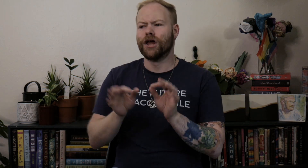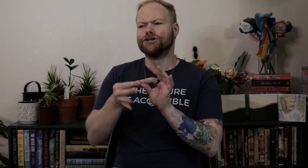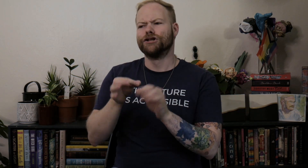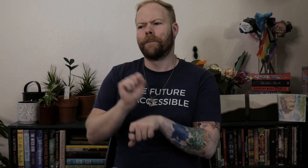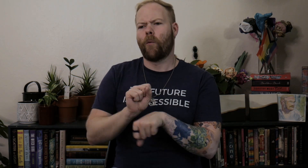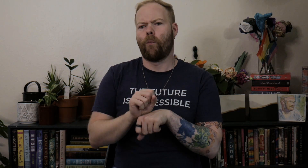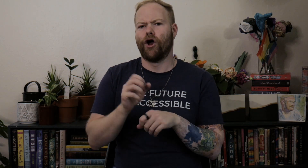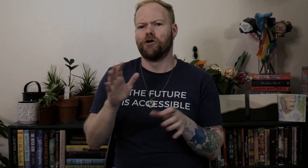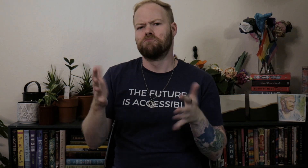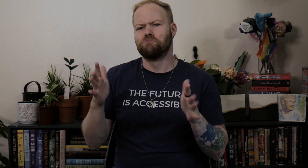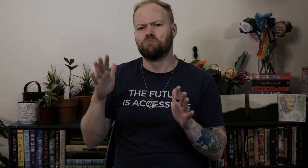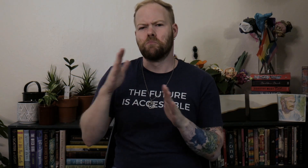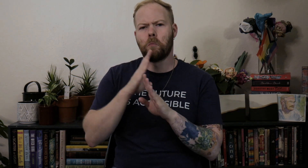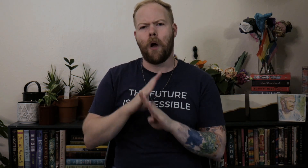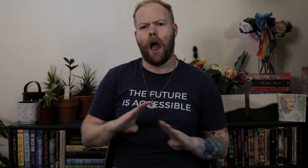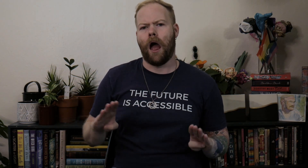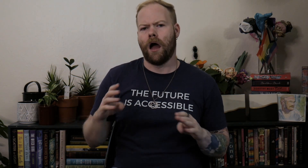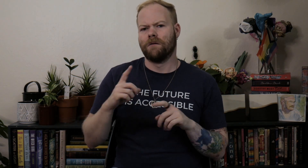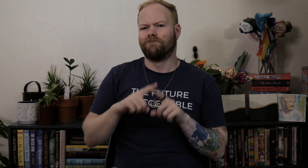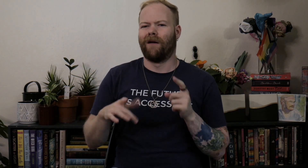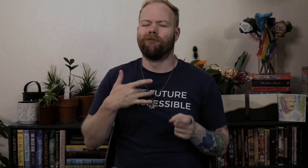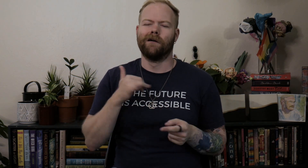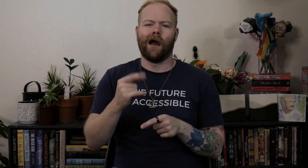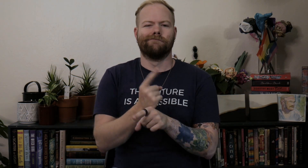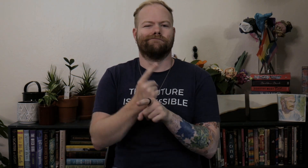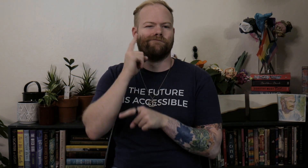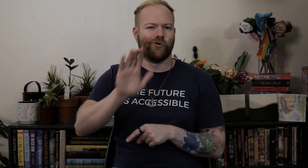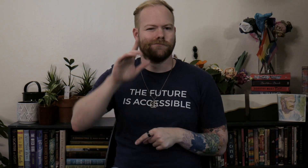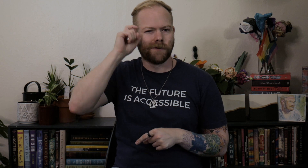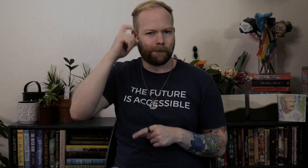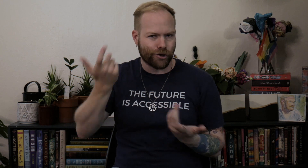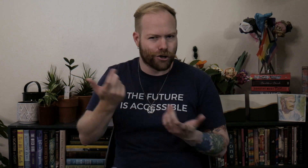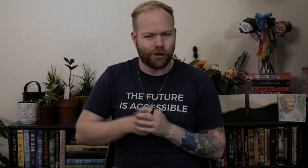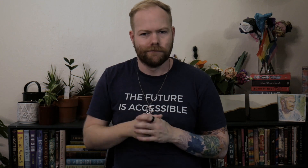Interpreting work has been fairly quiet, but that feels pretty typical for the summer,